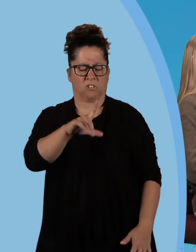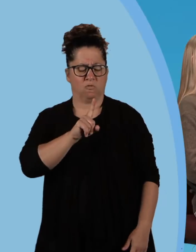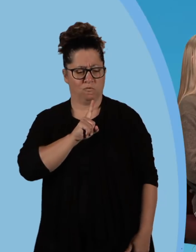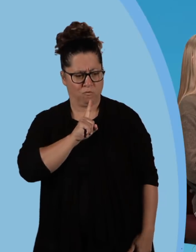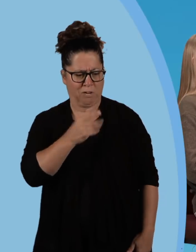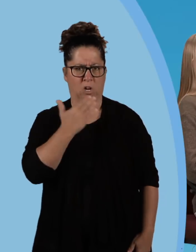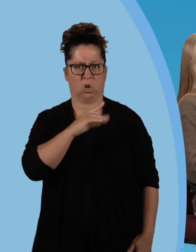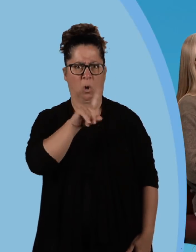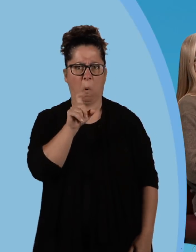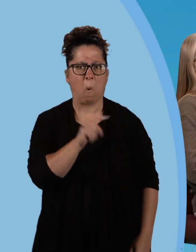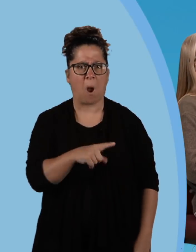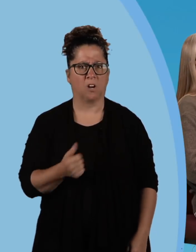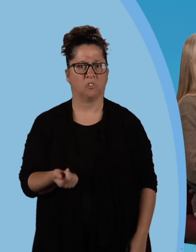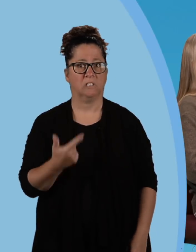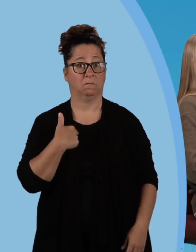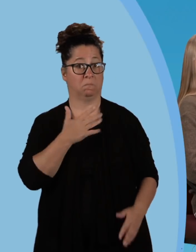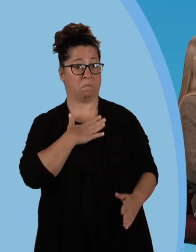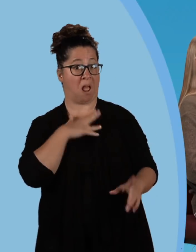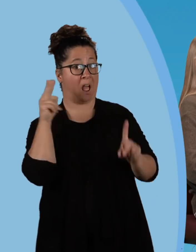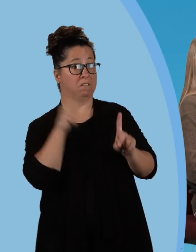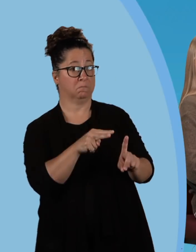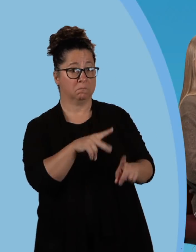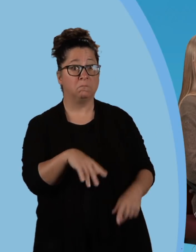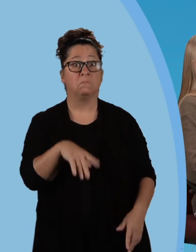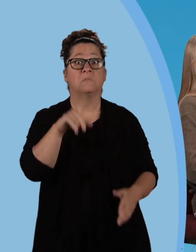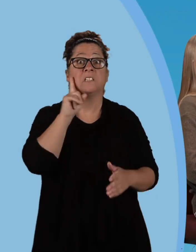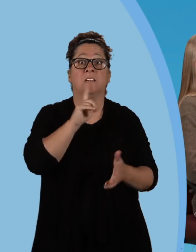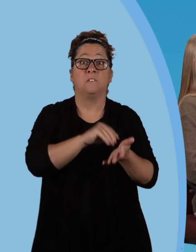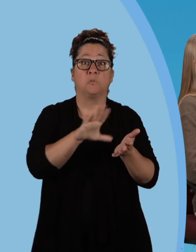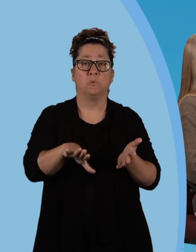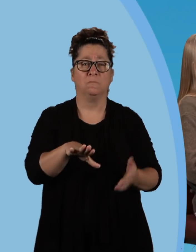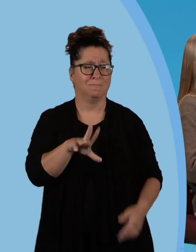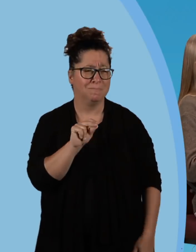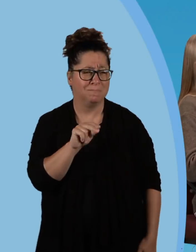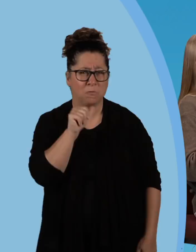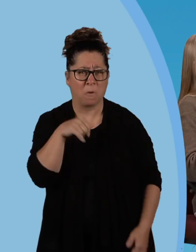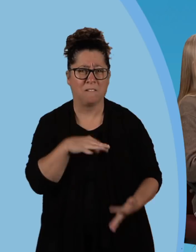Wow, this is a really good question. I'd say that, in my perspective,